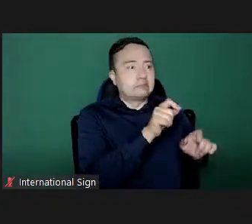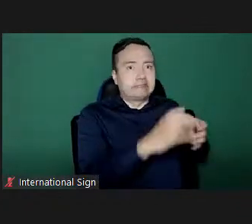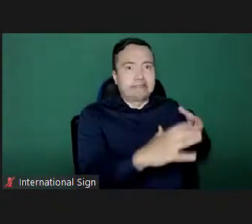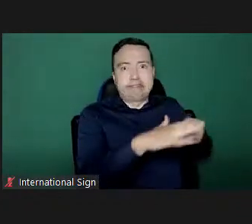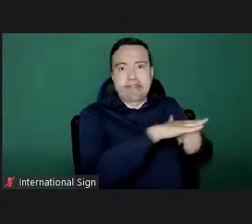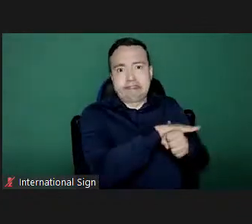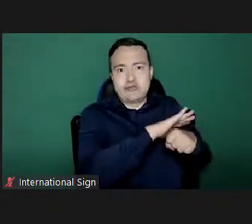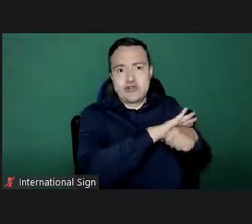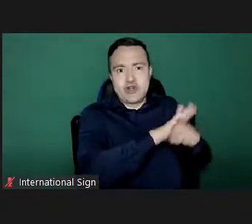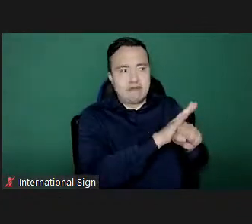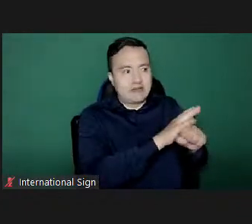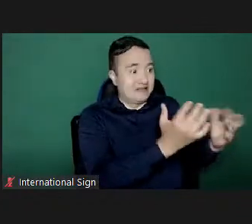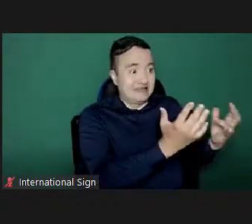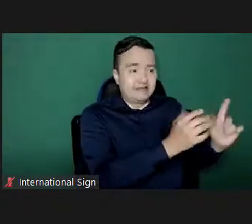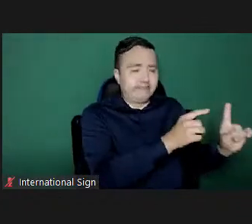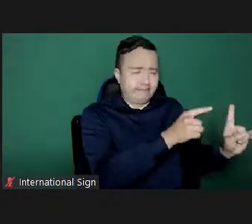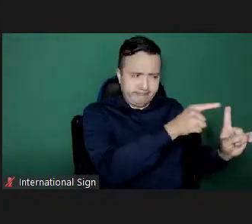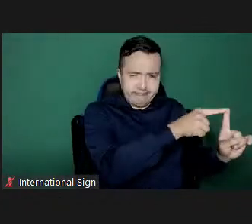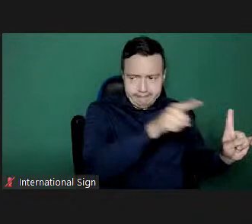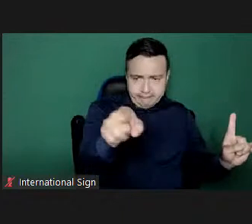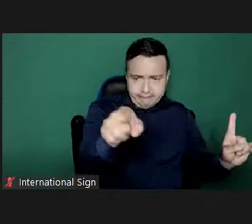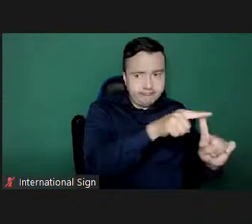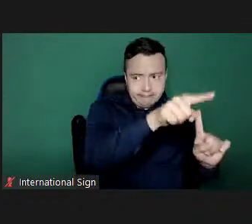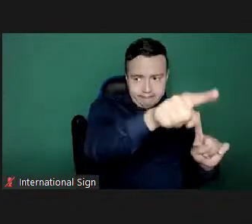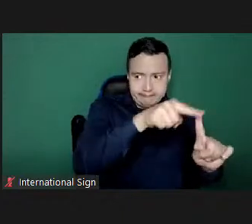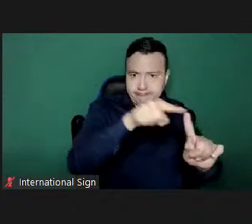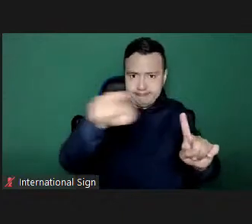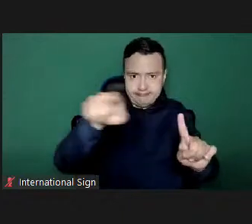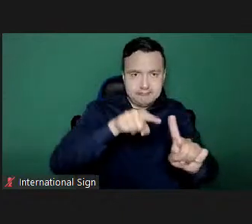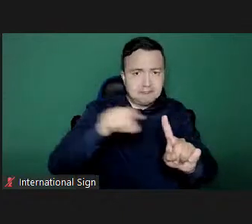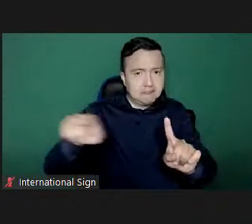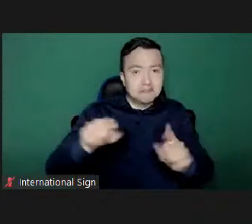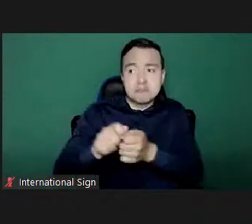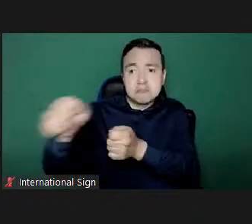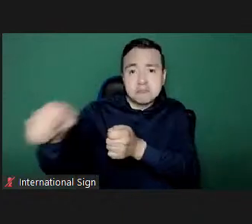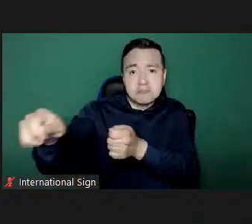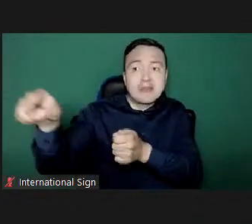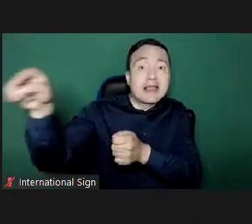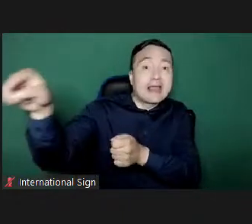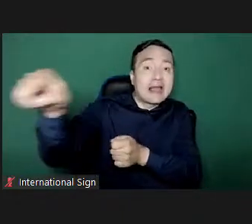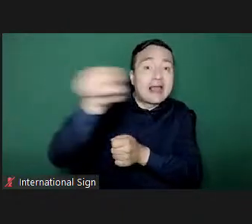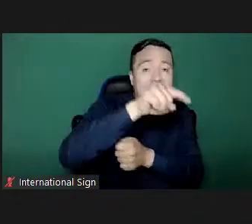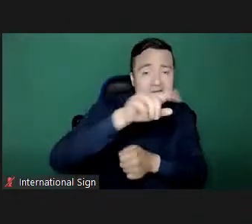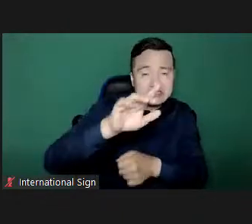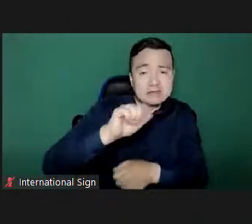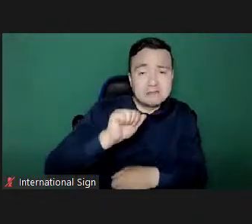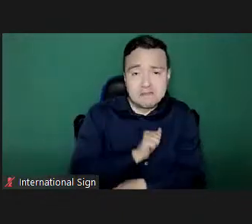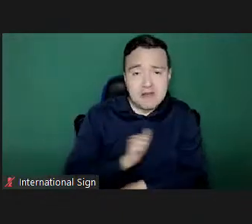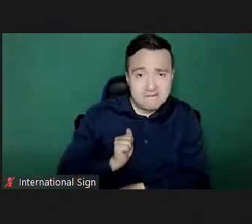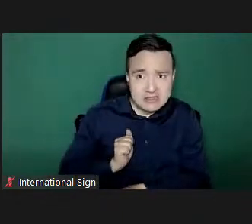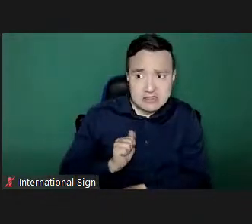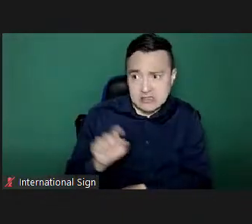And that sought to discourage the overcrowding in some of our public health institutions . And created a partnership,